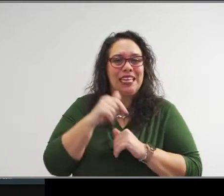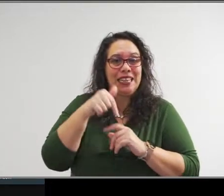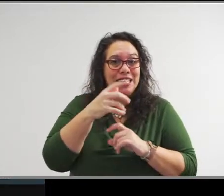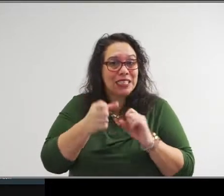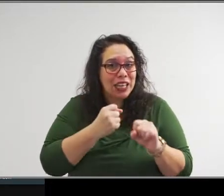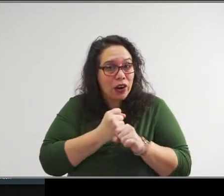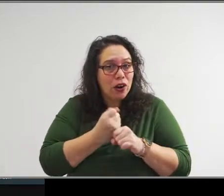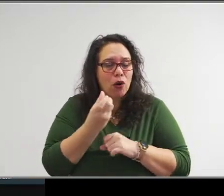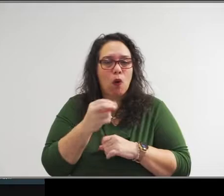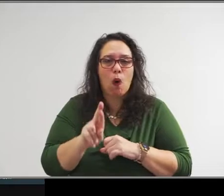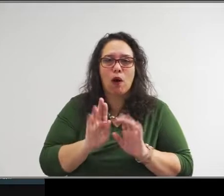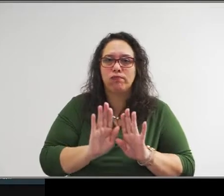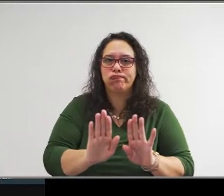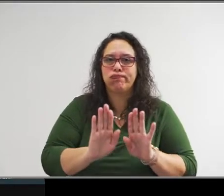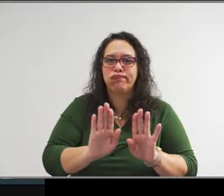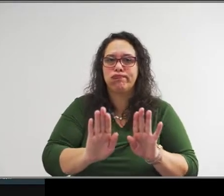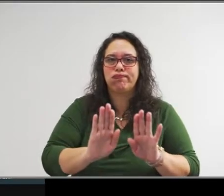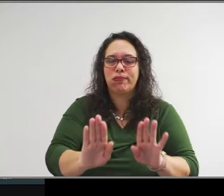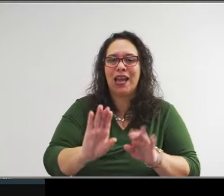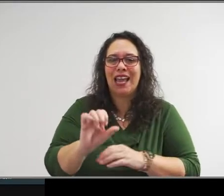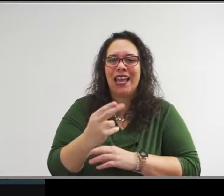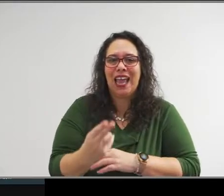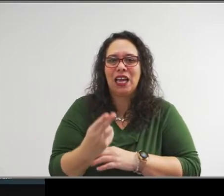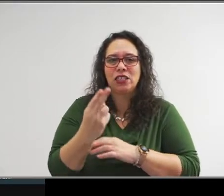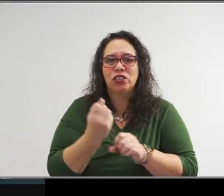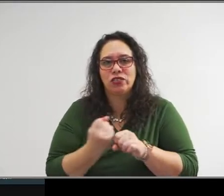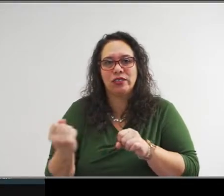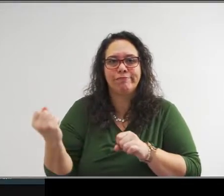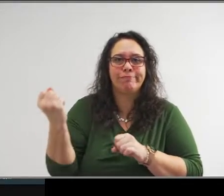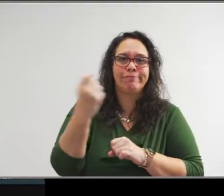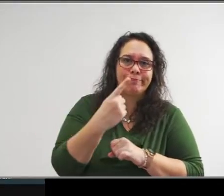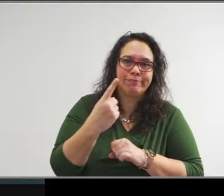or we're gonna push the cash payments into the next fiscal year."